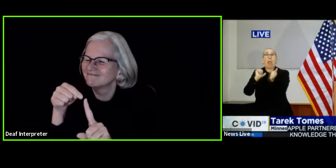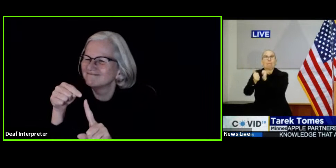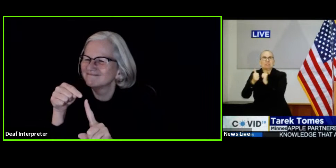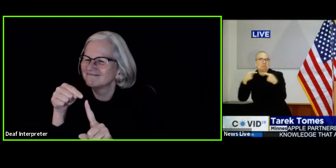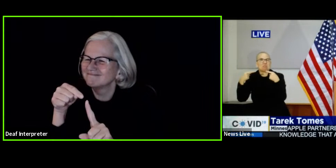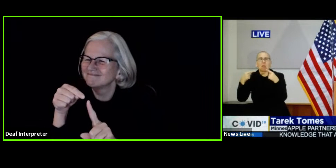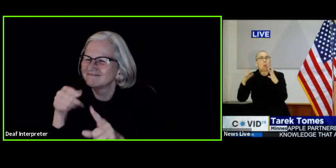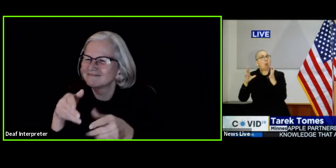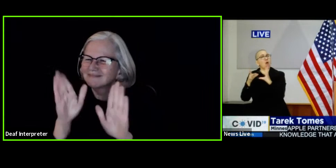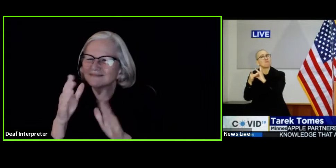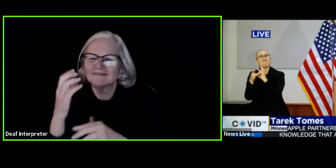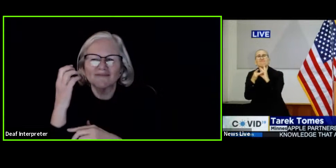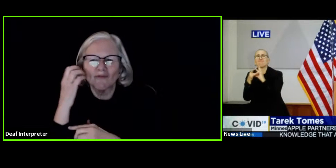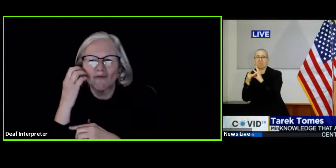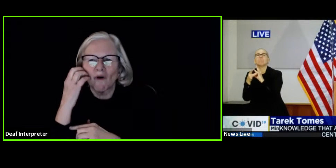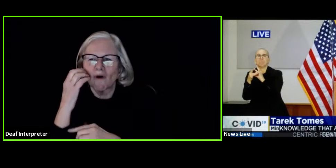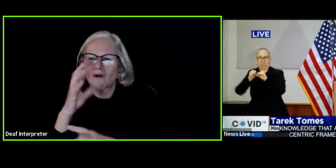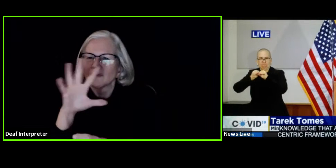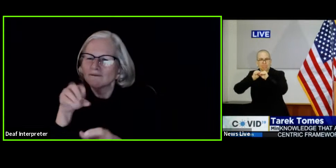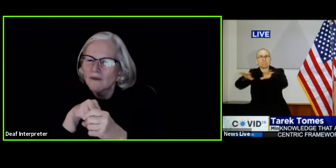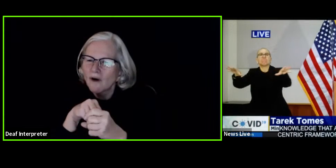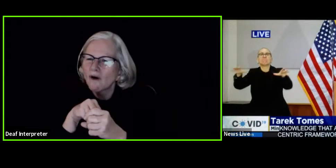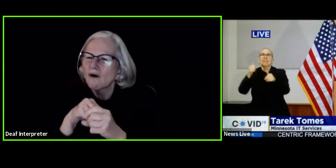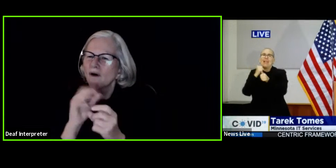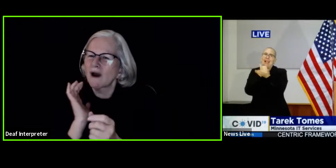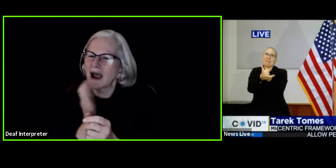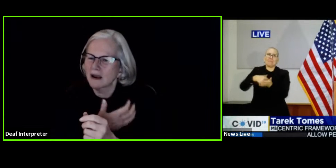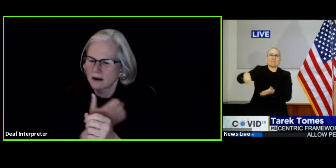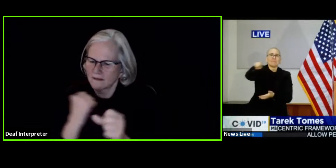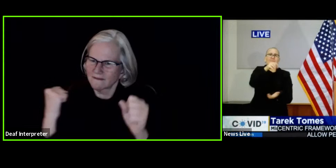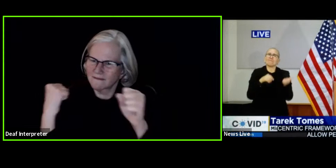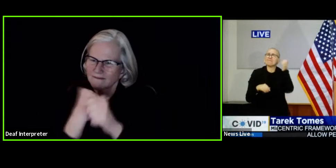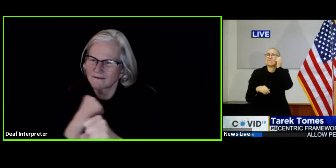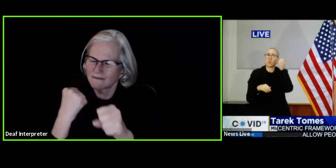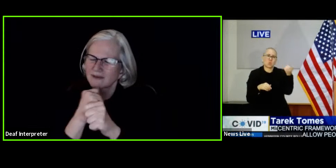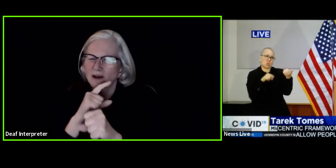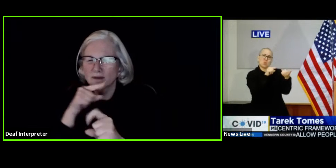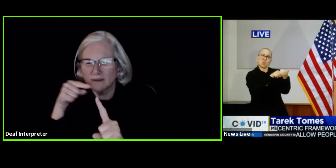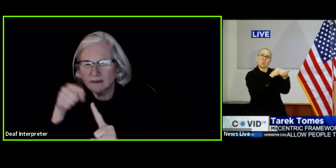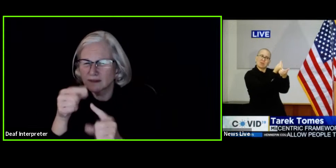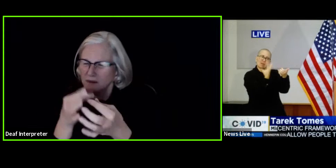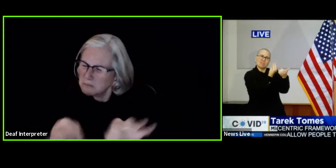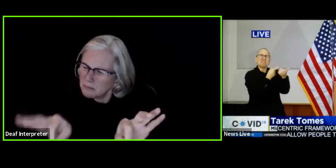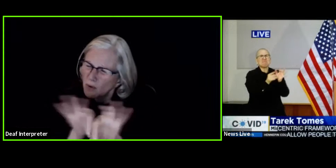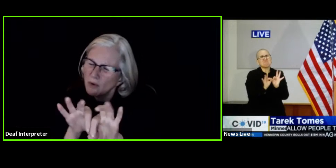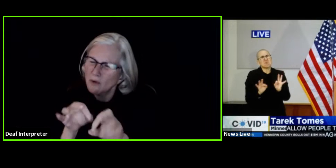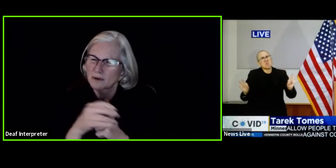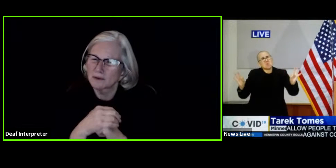THIS FIGHT AGAINST COVID-19 WAS ESSENTIAL. WE PARTNERED TOGETHER WITH THE DEPARTMENT